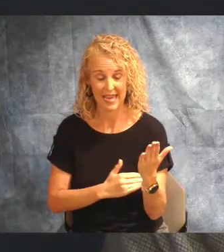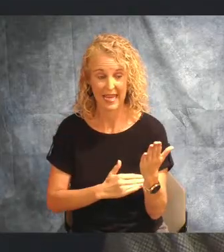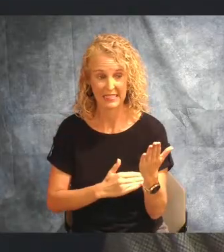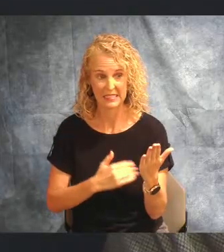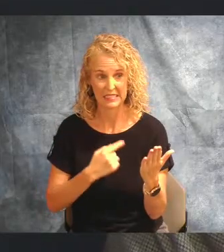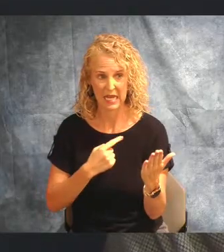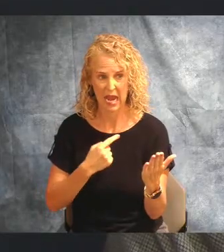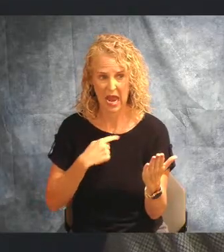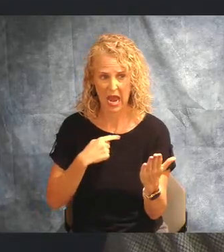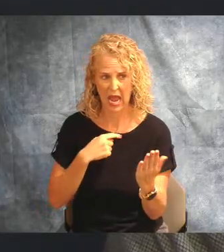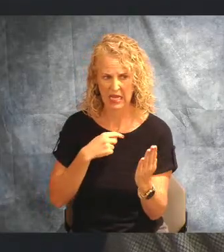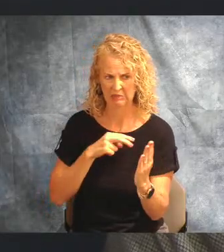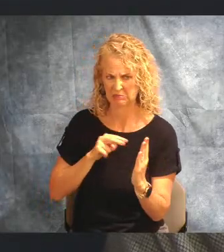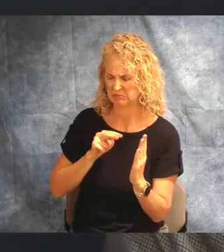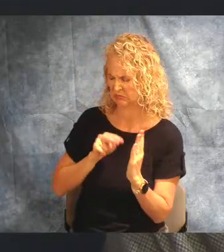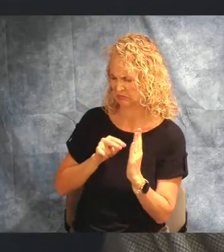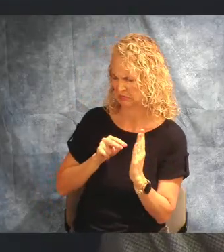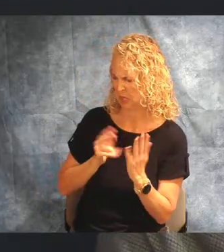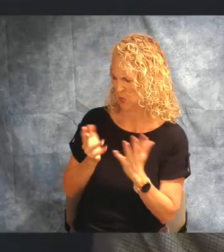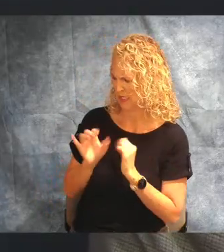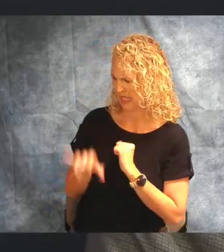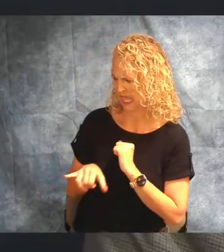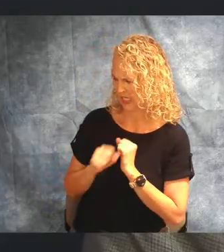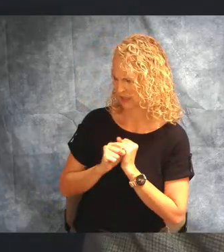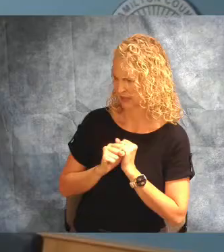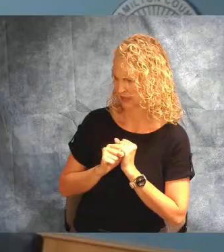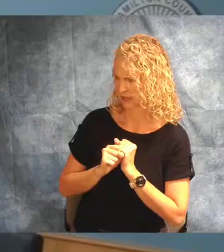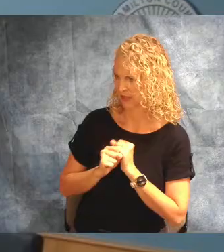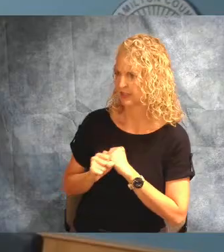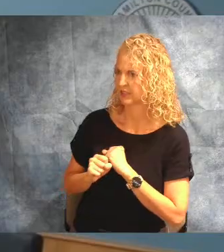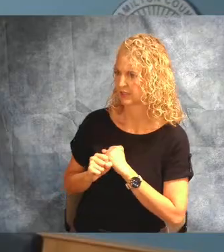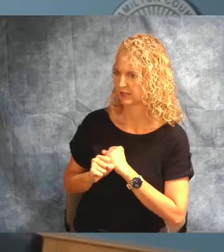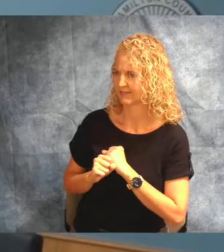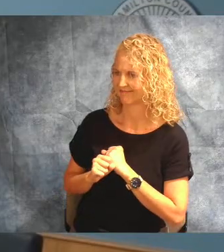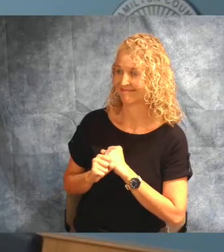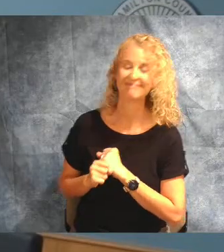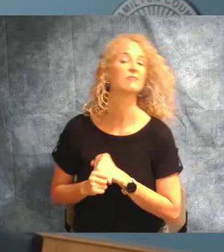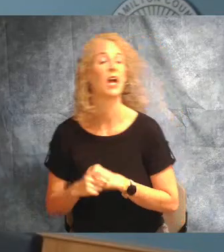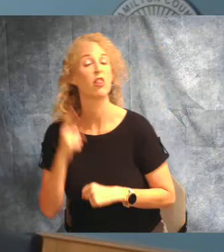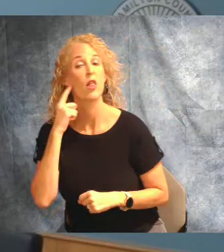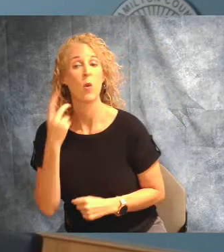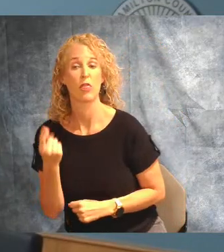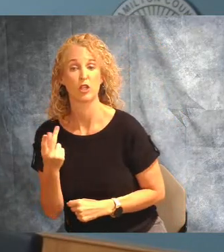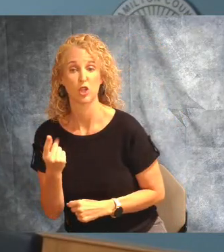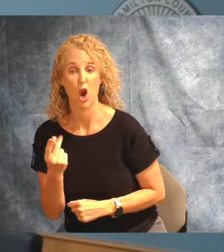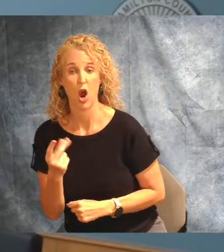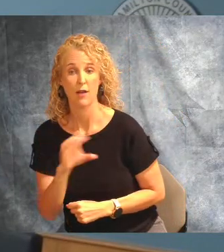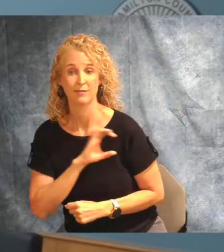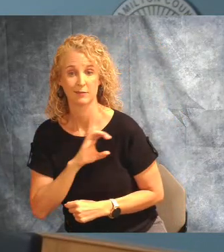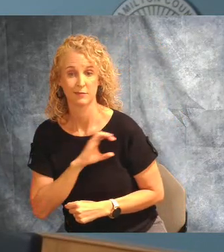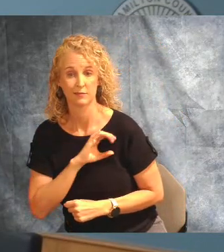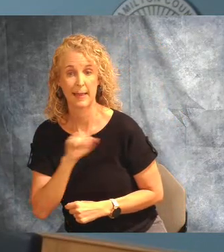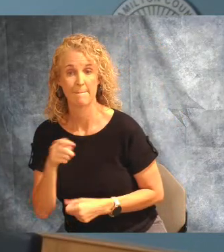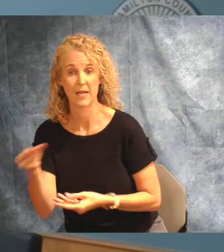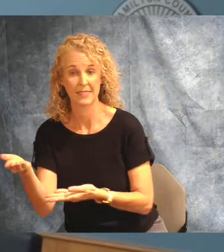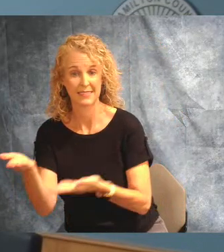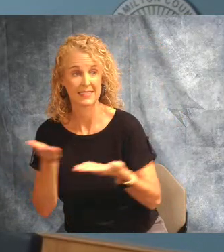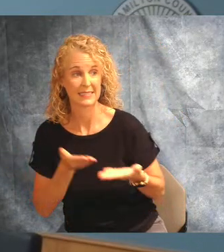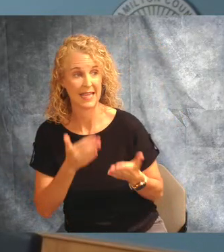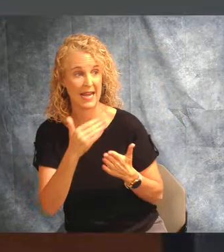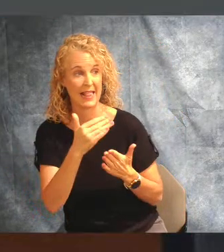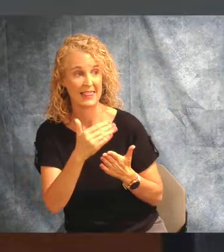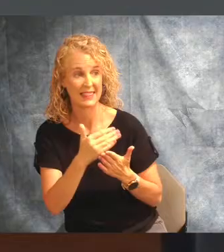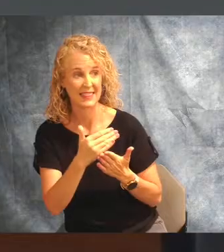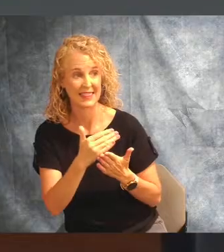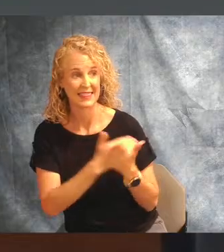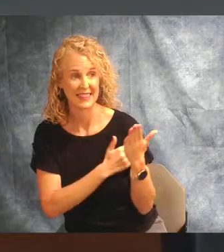to know what this is. Yeah. So, the the dog warden has to provide us a list of the humane agents and